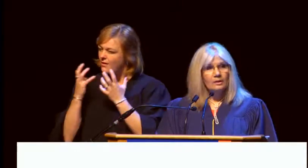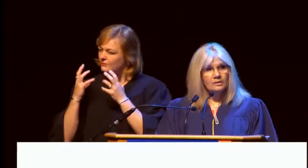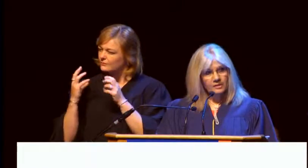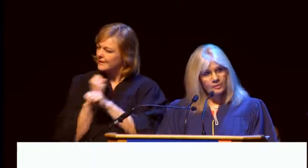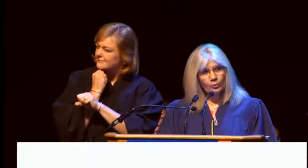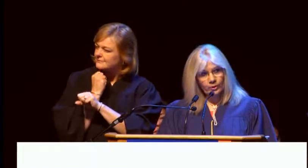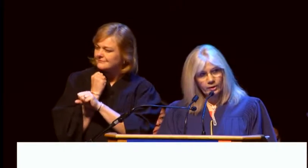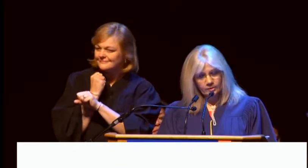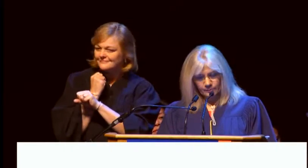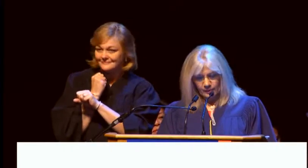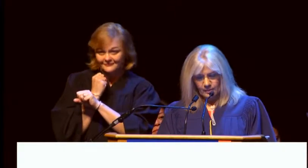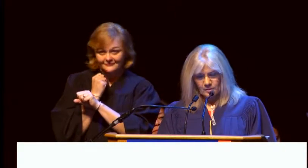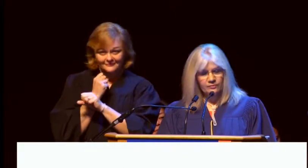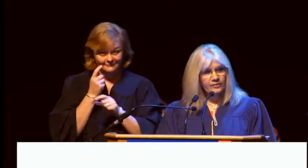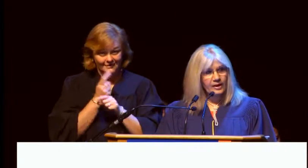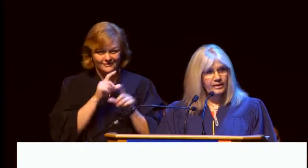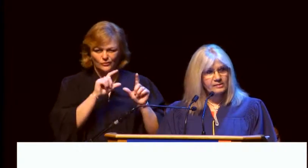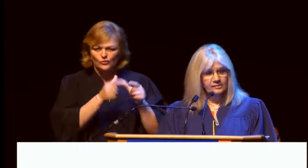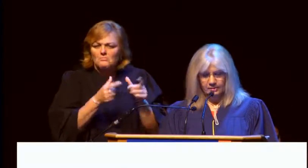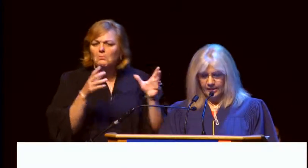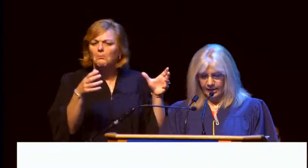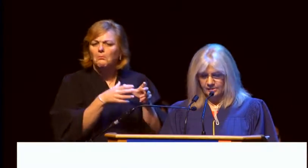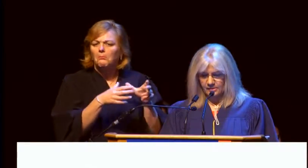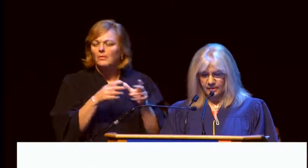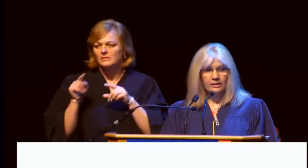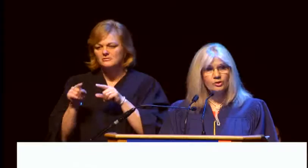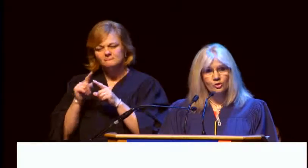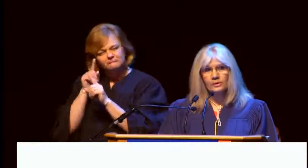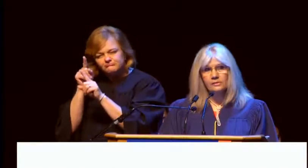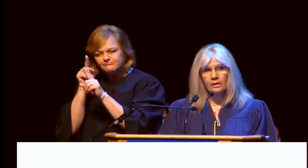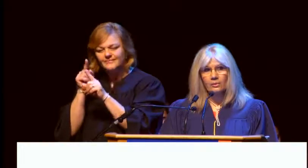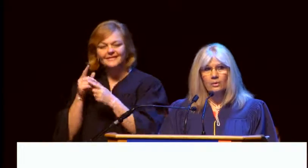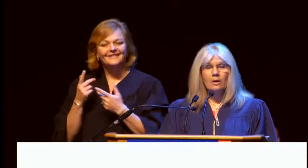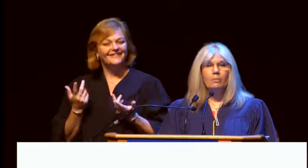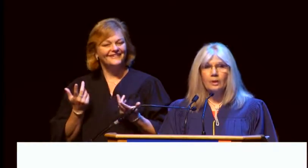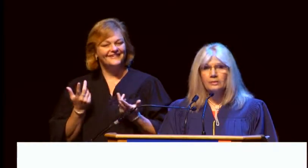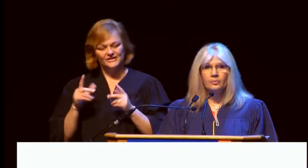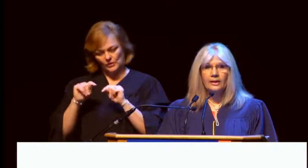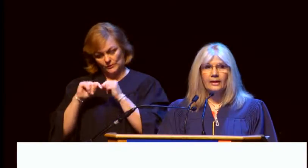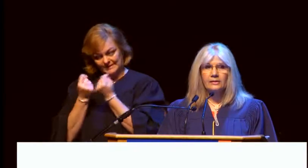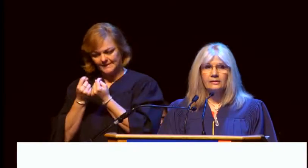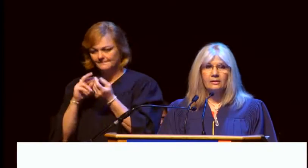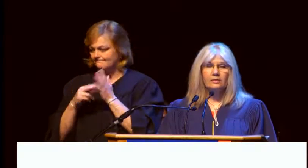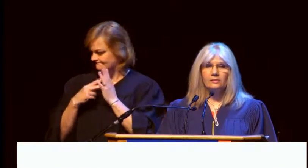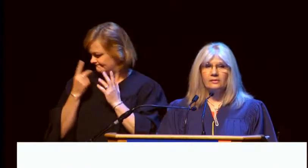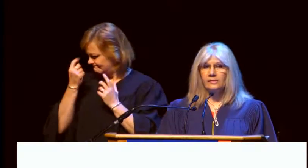TEAM WORK DIVIDES THE TASK AND IN DOING SO MULTIPLIES THE SUCCESS.